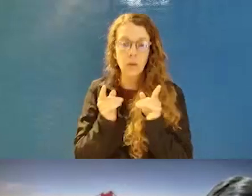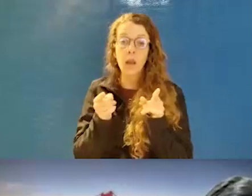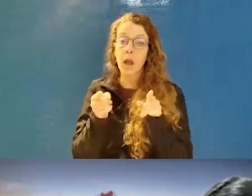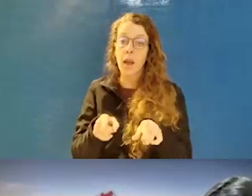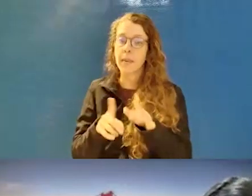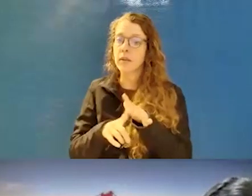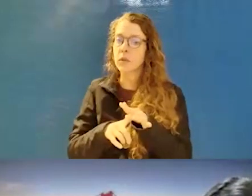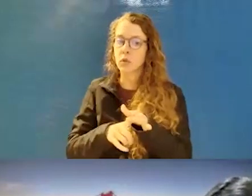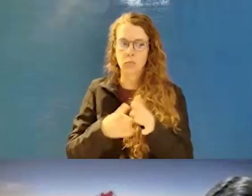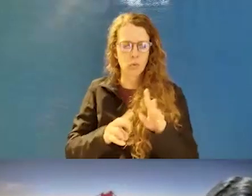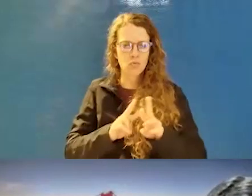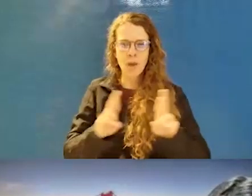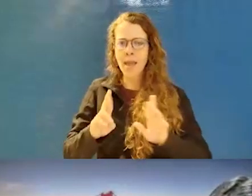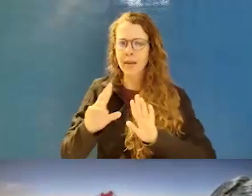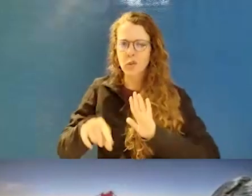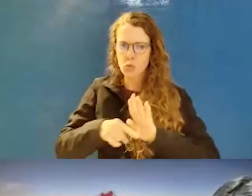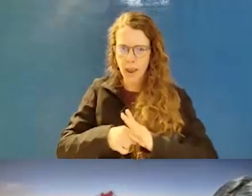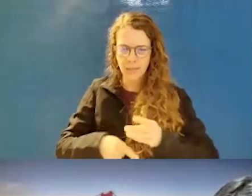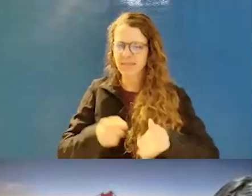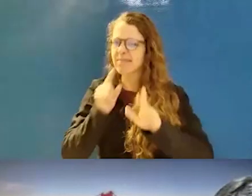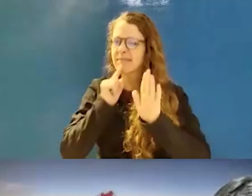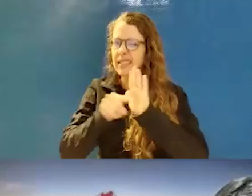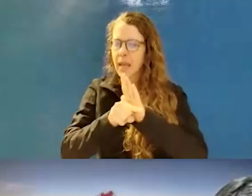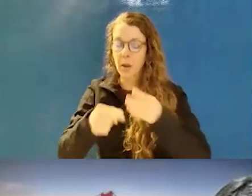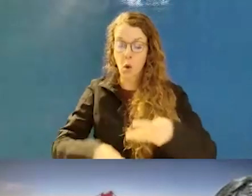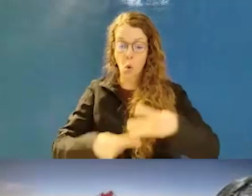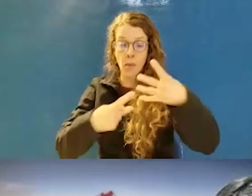you know, grading or scoring, an assignment, I open up a Word document